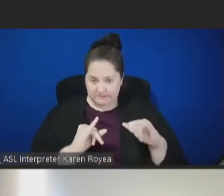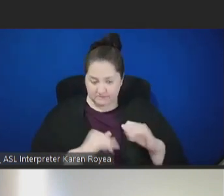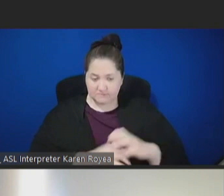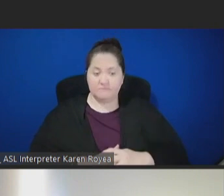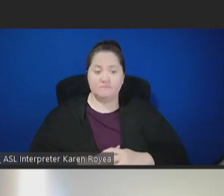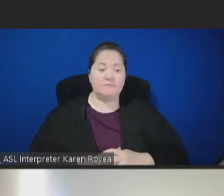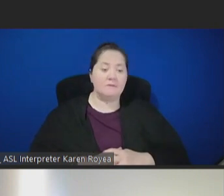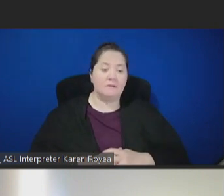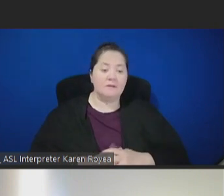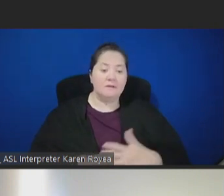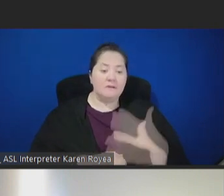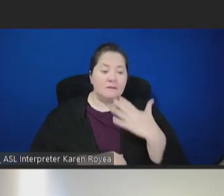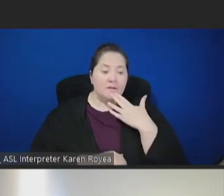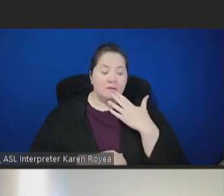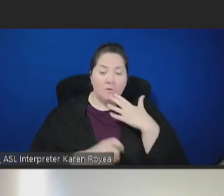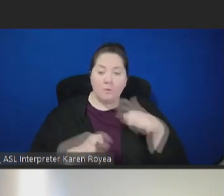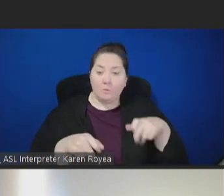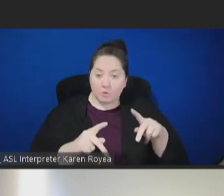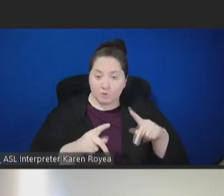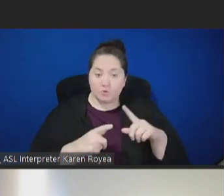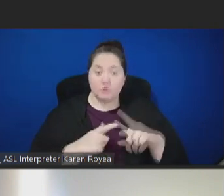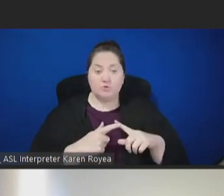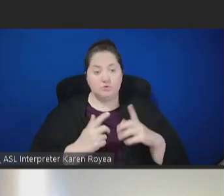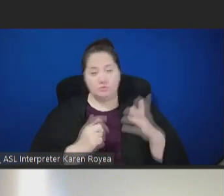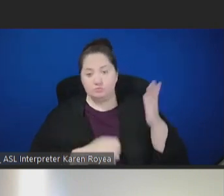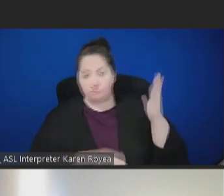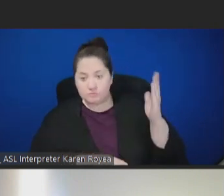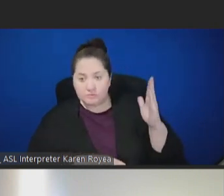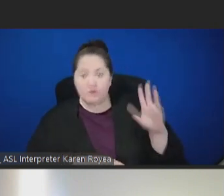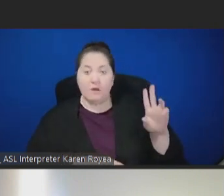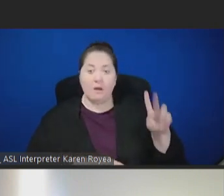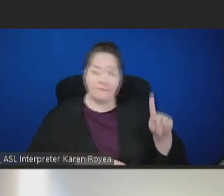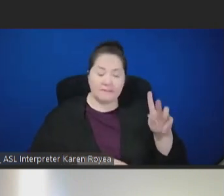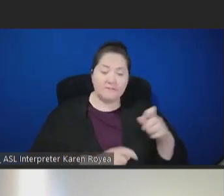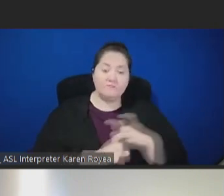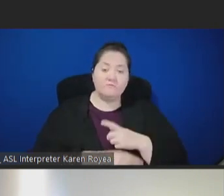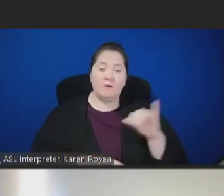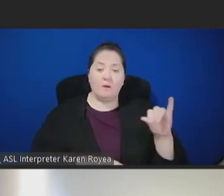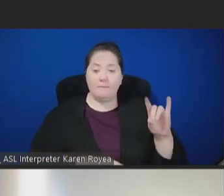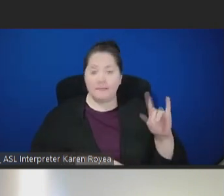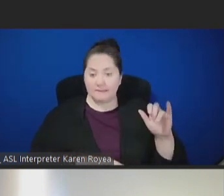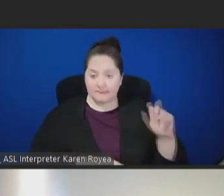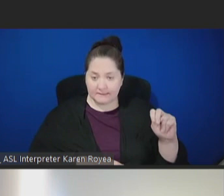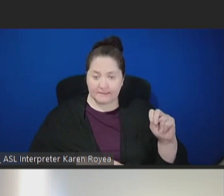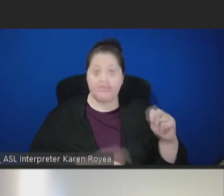for the opportunity to present the updates from the Indian Health Service. My name is Uzo Chupoma,